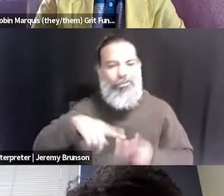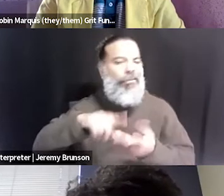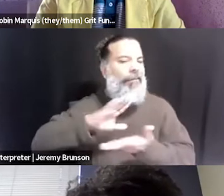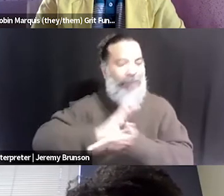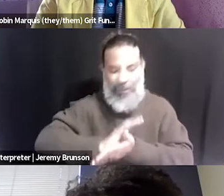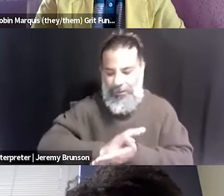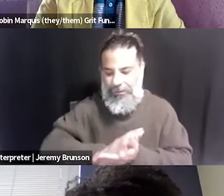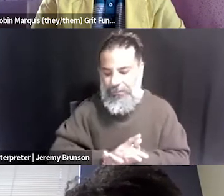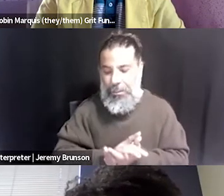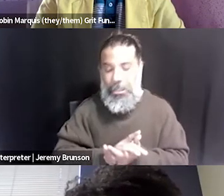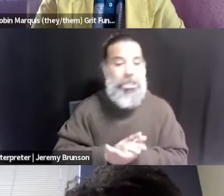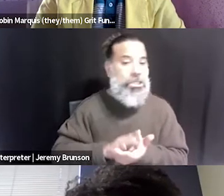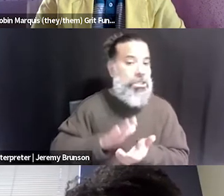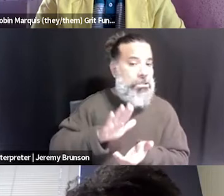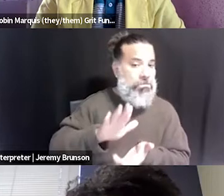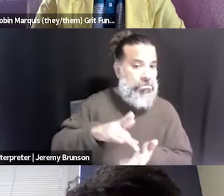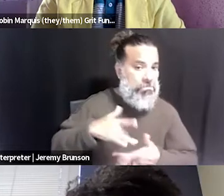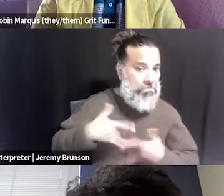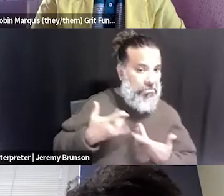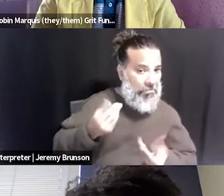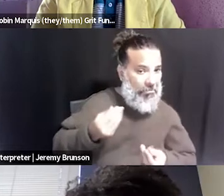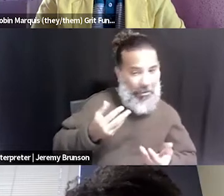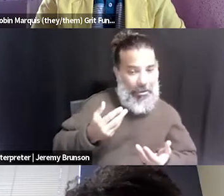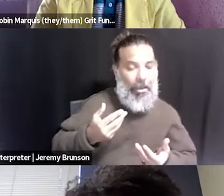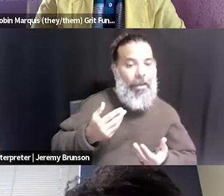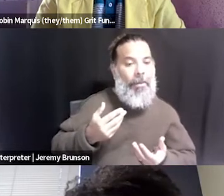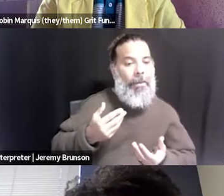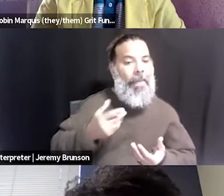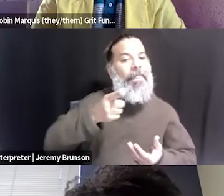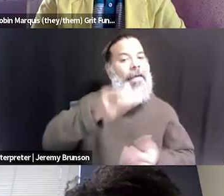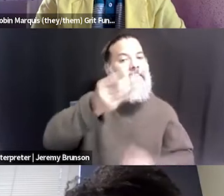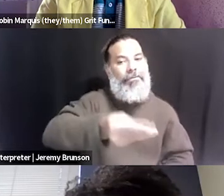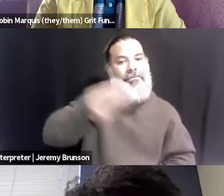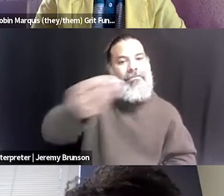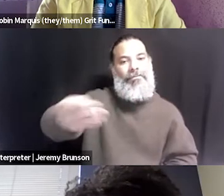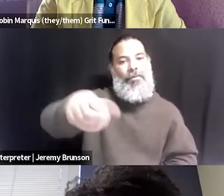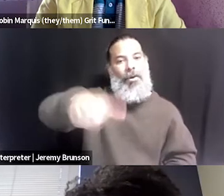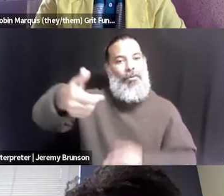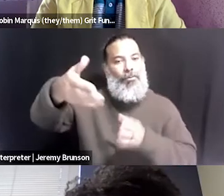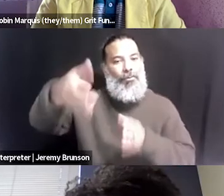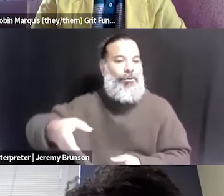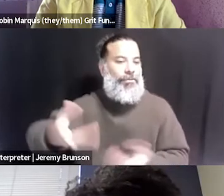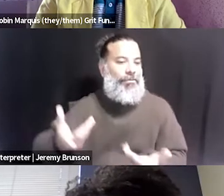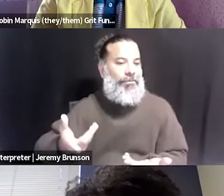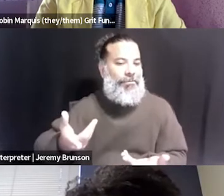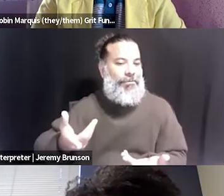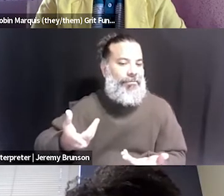Feeling them out and then having them pass it on to potentially somebody who would actually